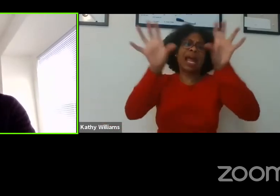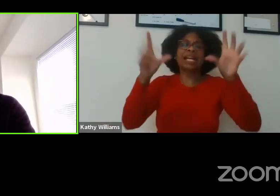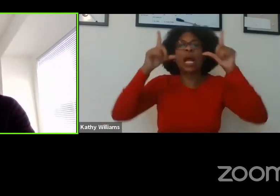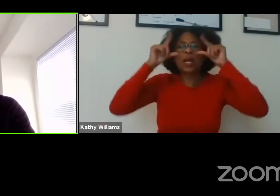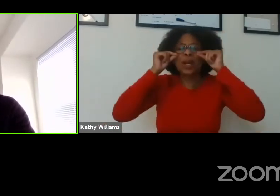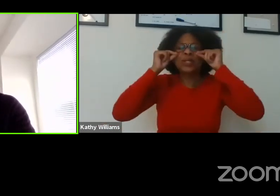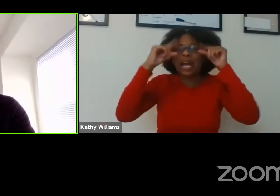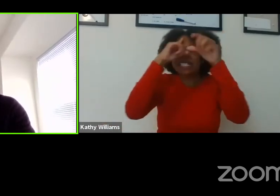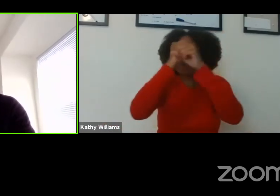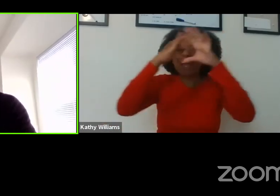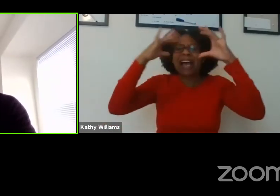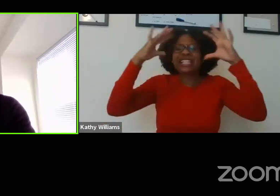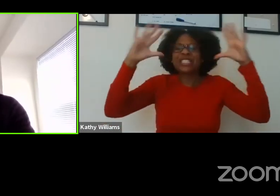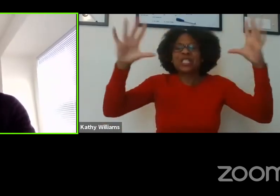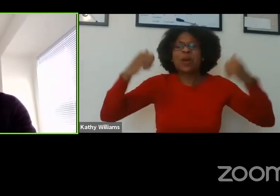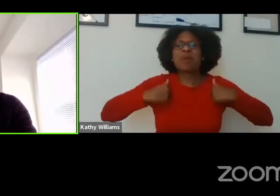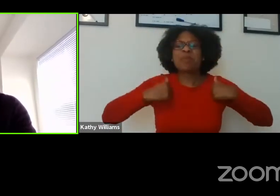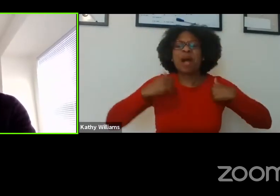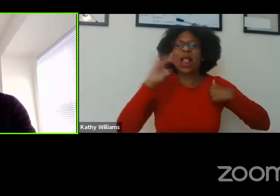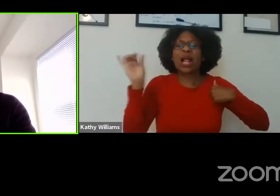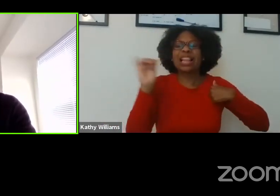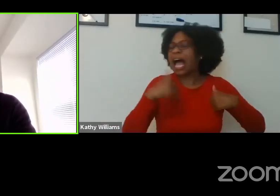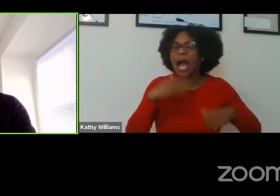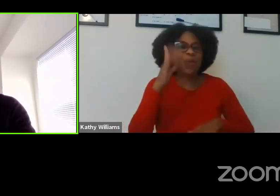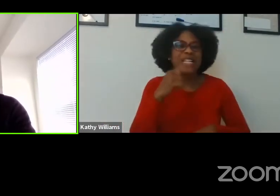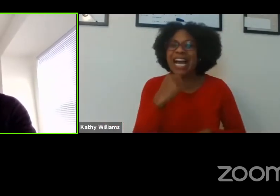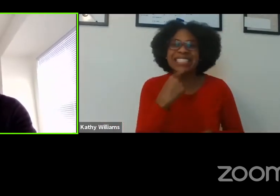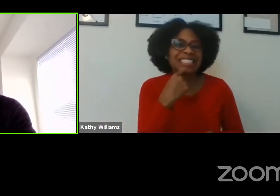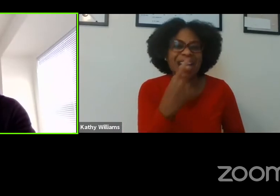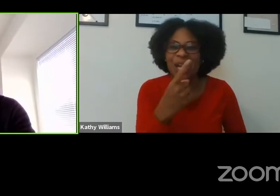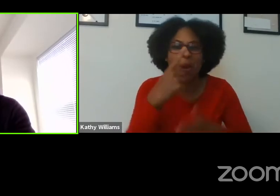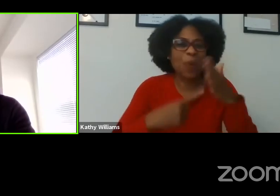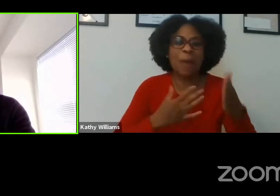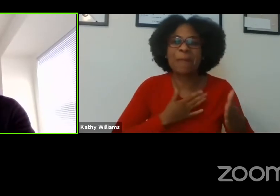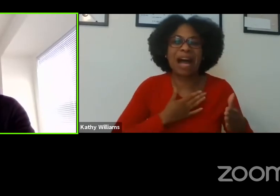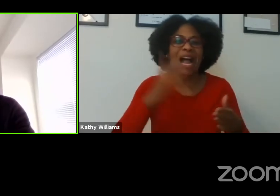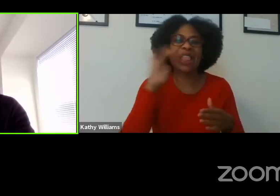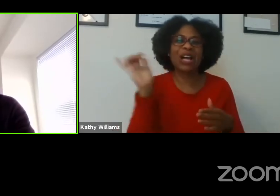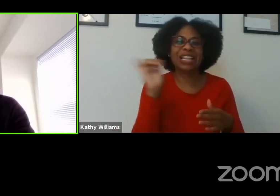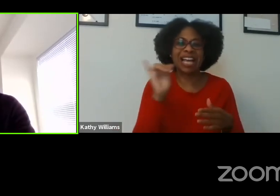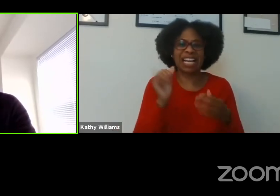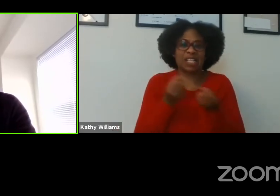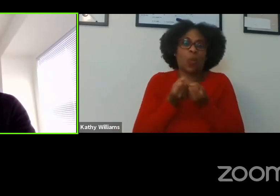you would like your backpack to look like. I am not going to tell you what mine looks like. It's a little dusty, a little worn; right?